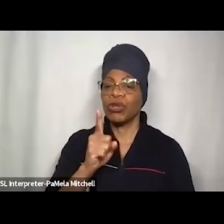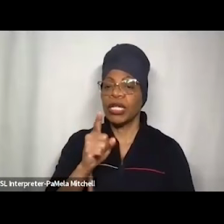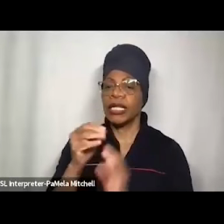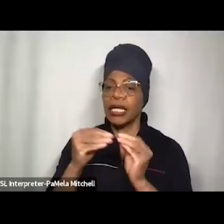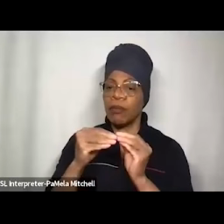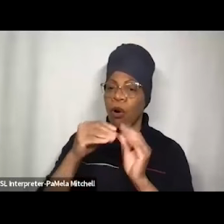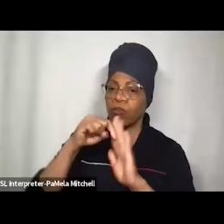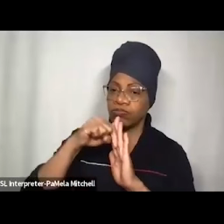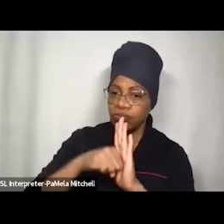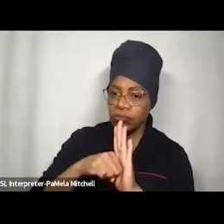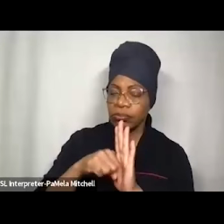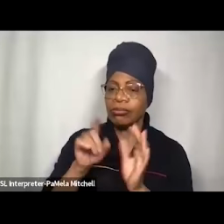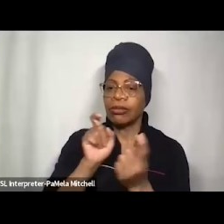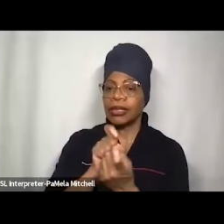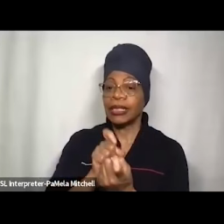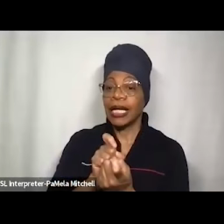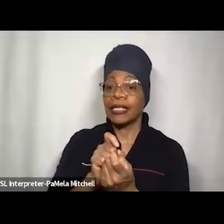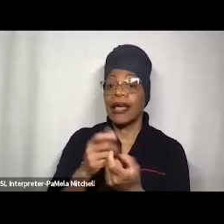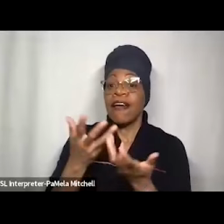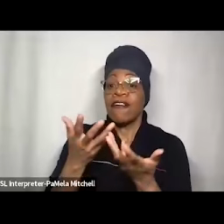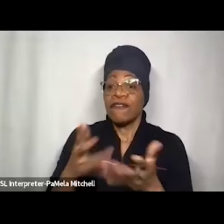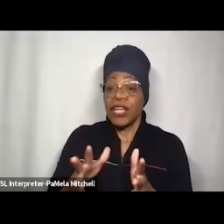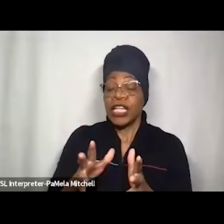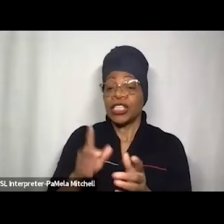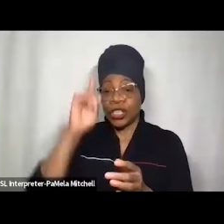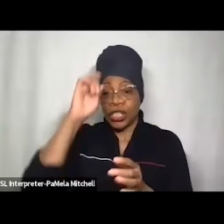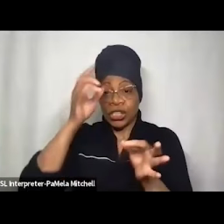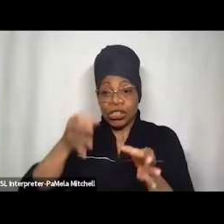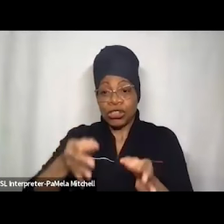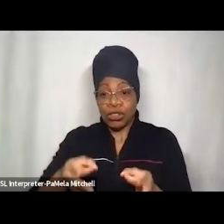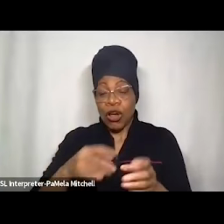have a set of symptoms for these disorders, looking at the diagnostic criteria